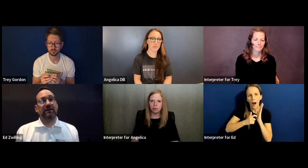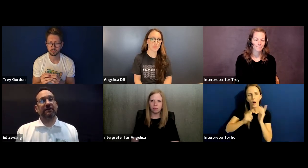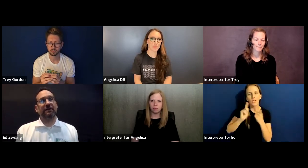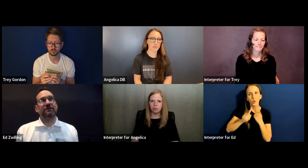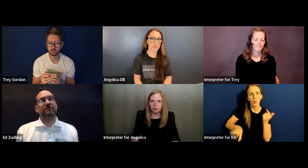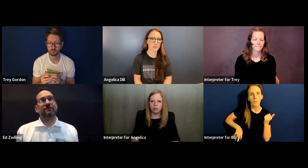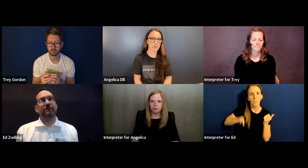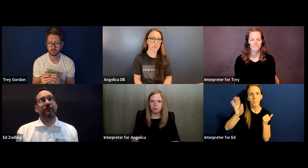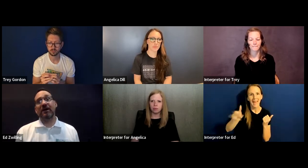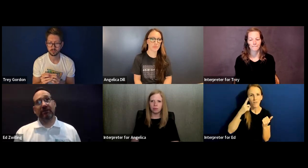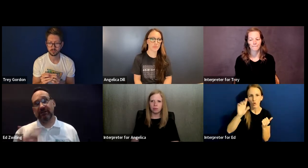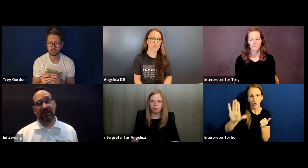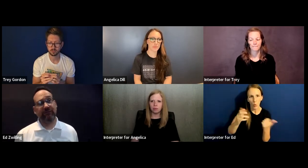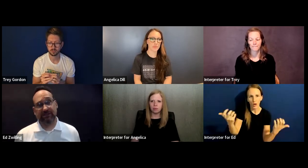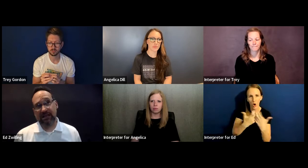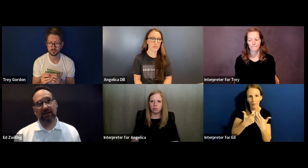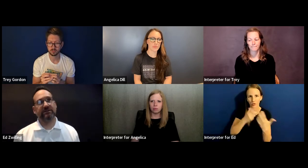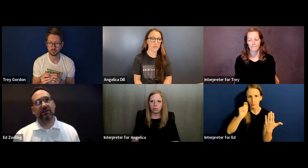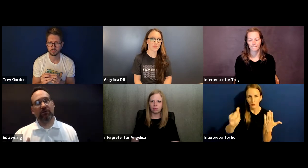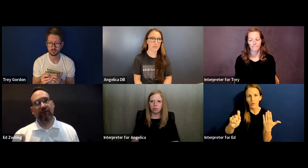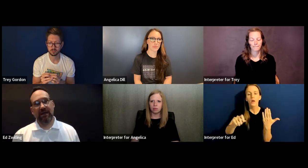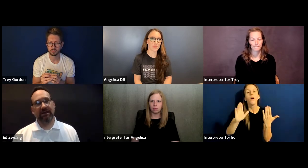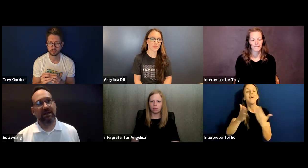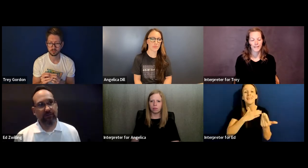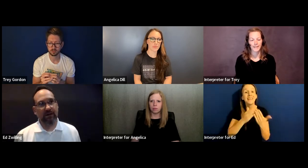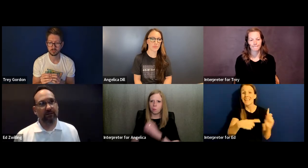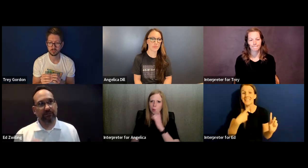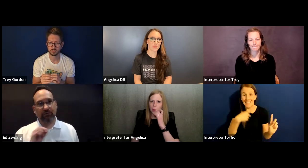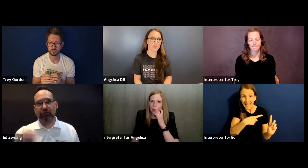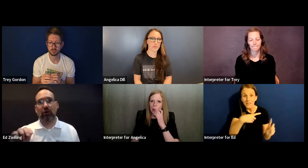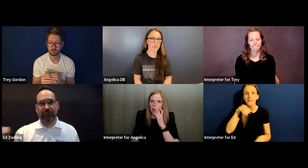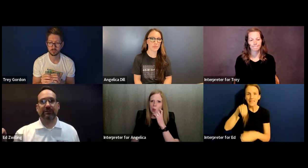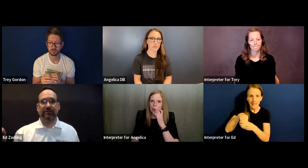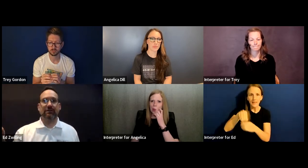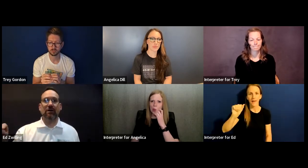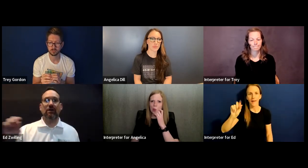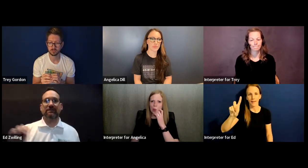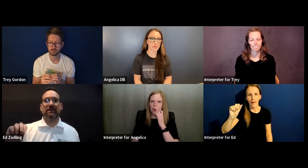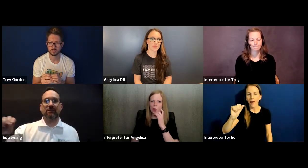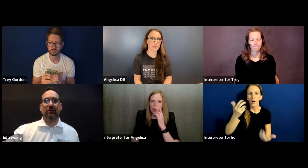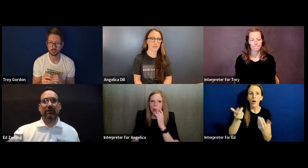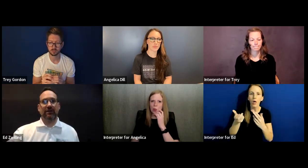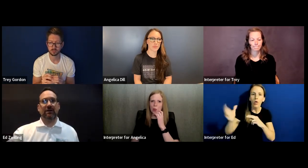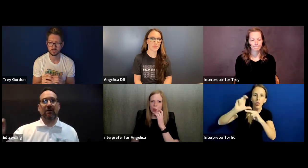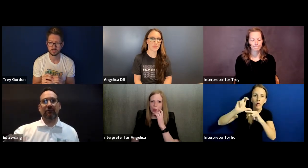it it it's in fact there's it even says you know in the ada that surcharges on accessibility are a